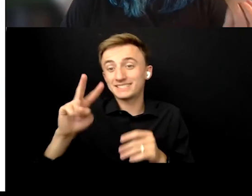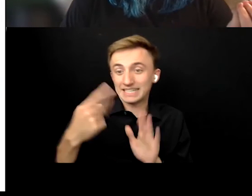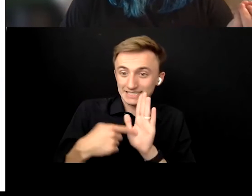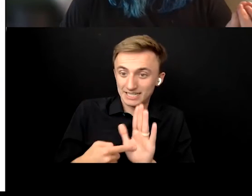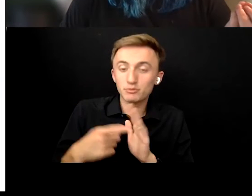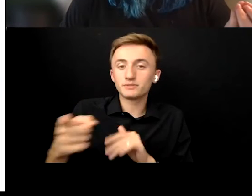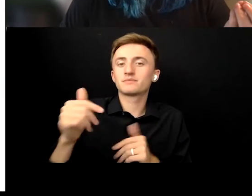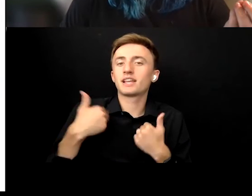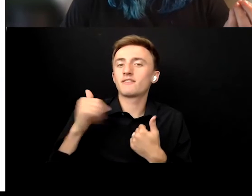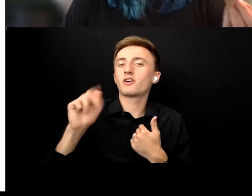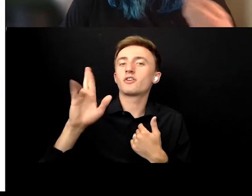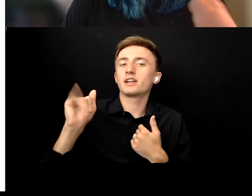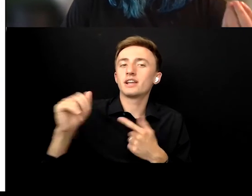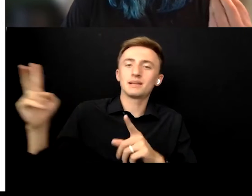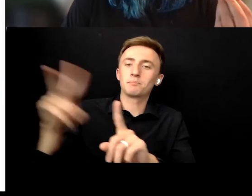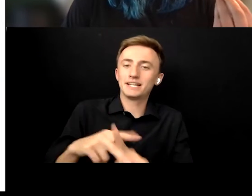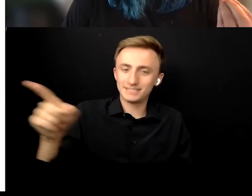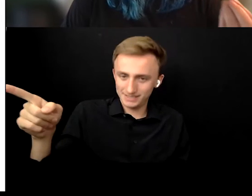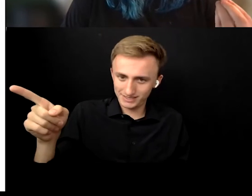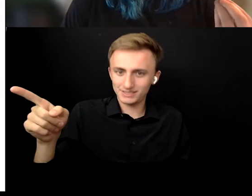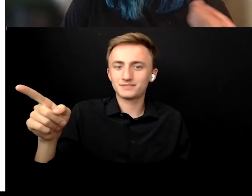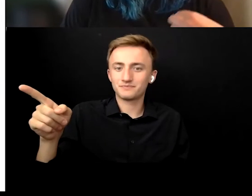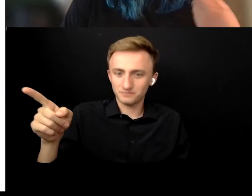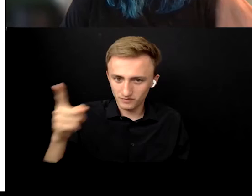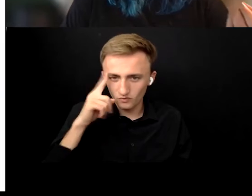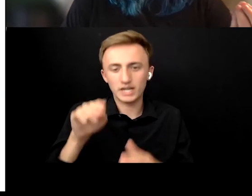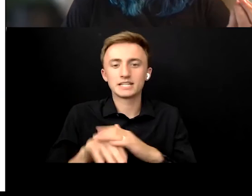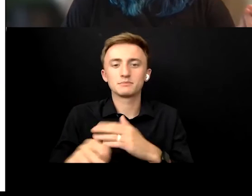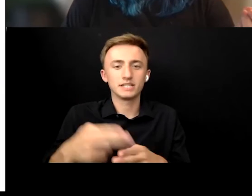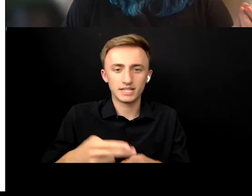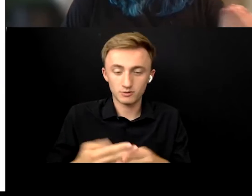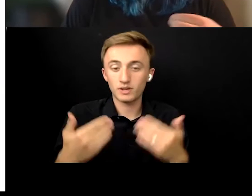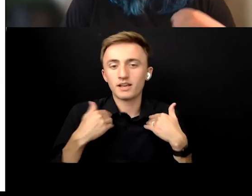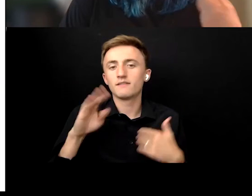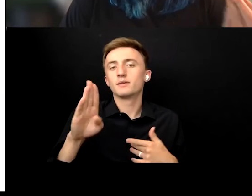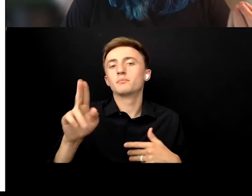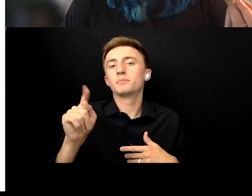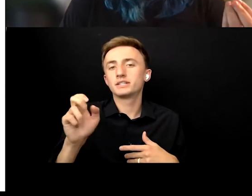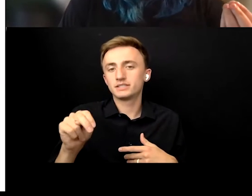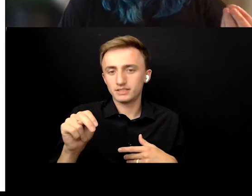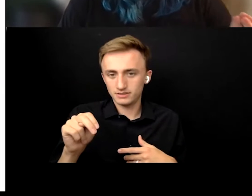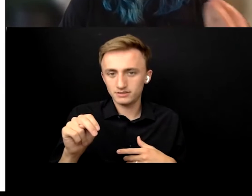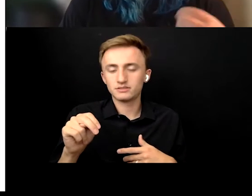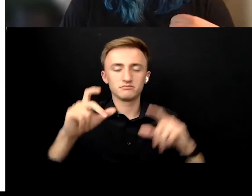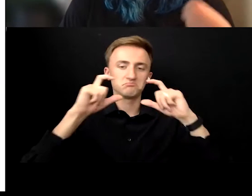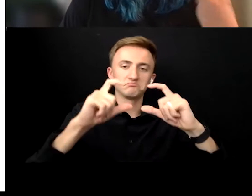are you implementation of an accessible name. A button element again. An icon button, submit,